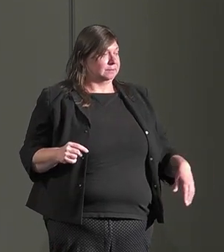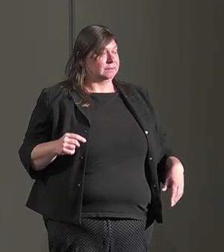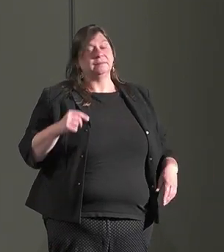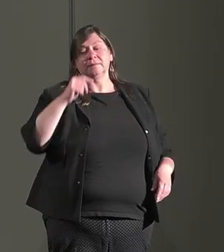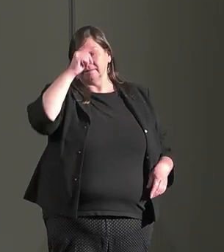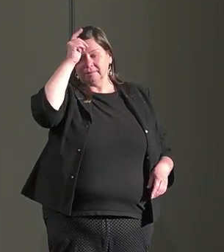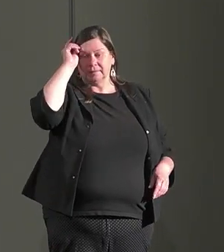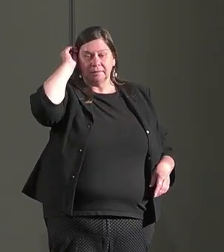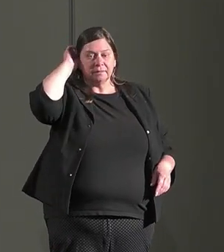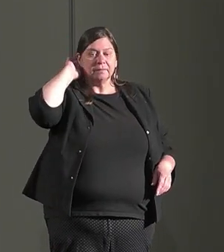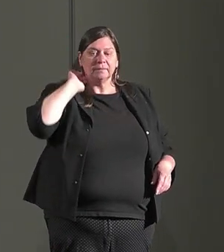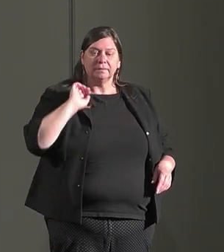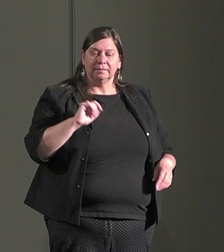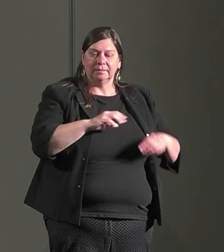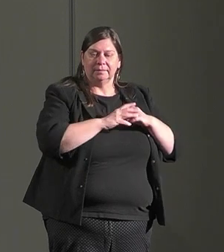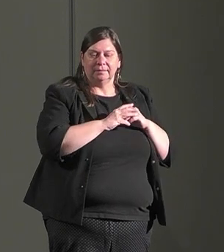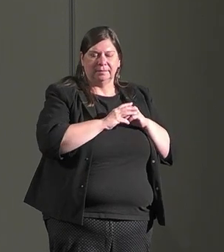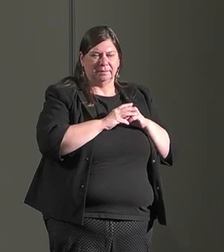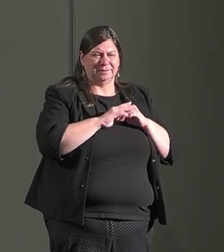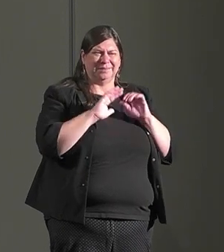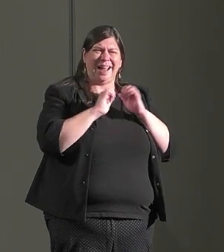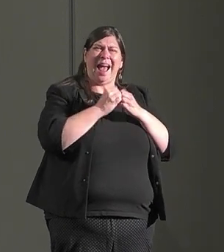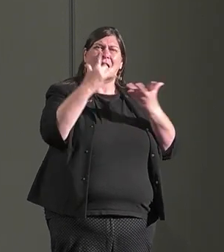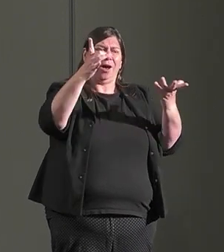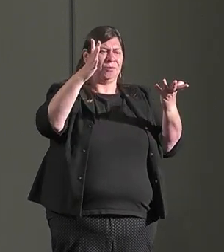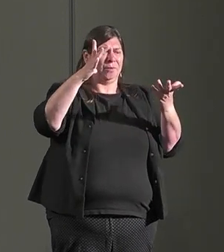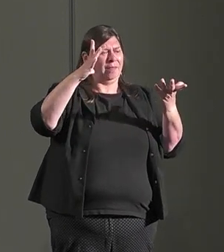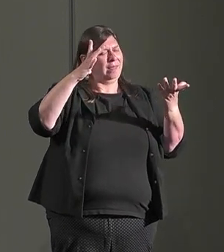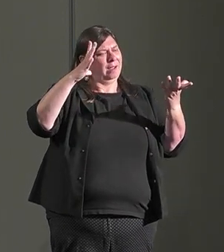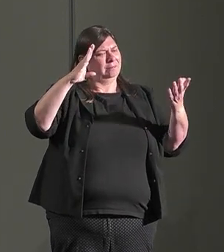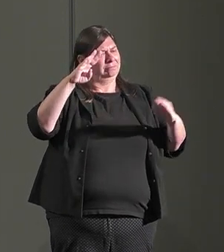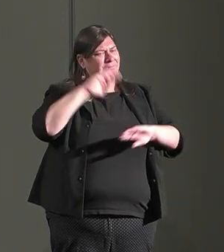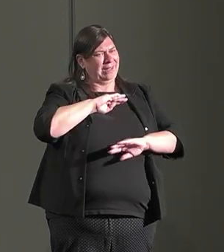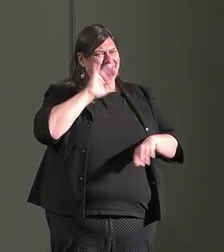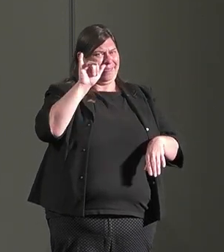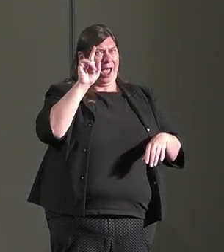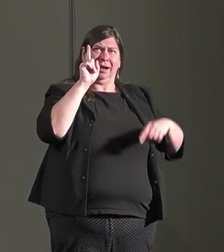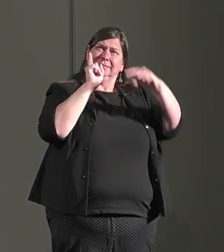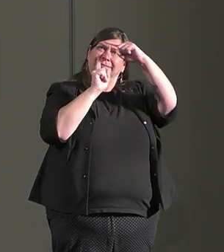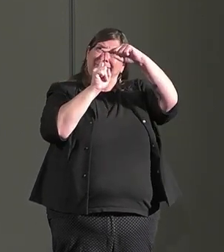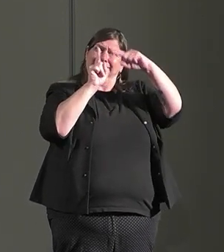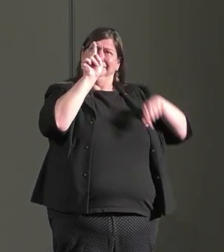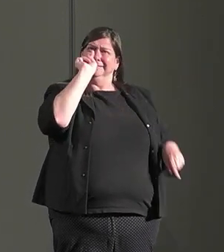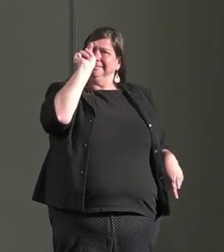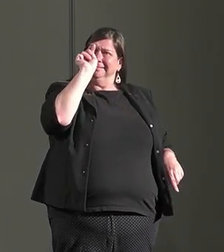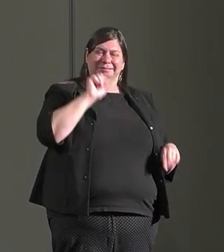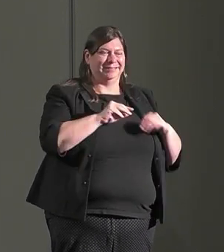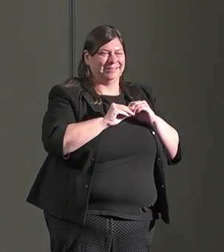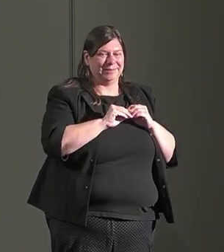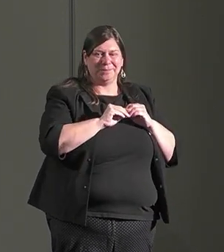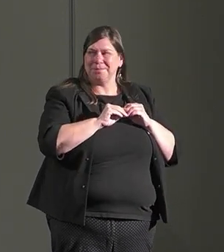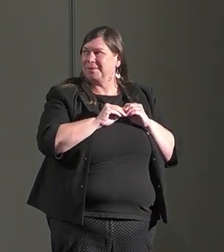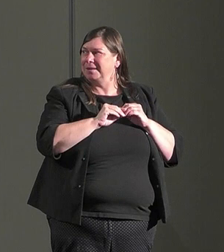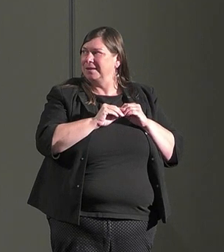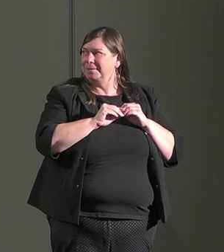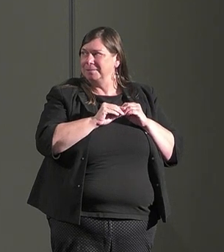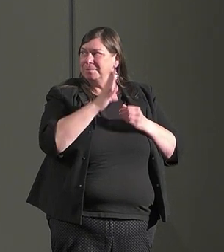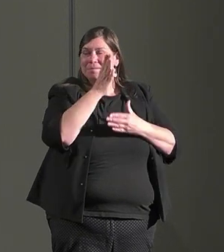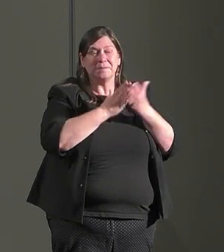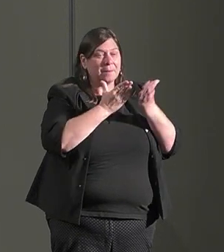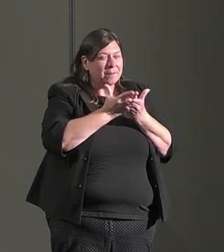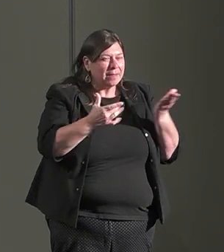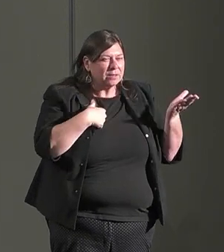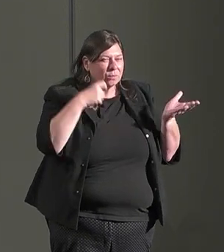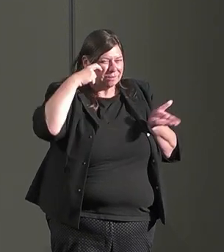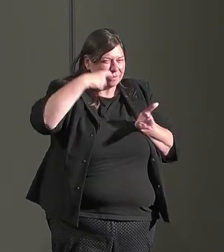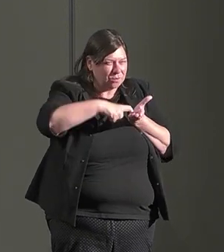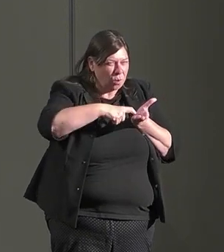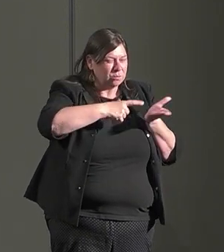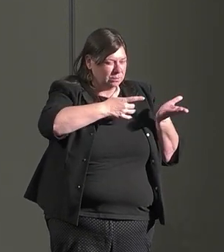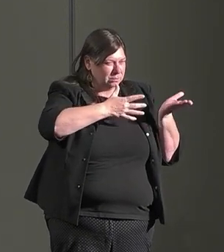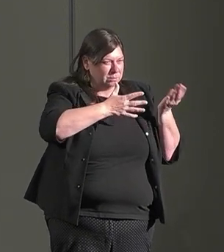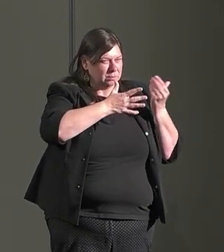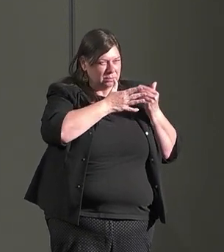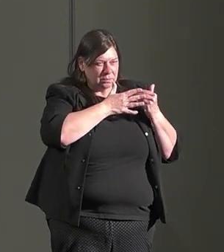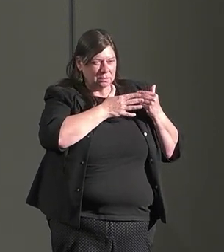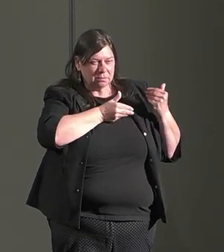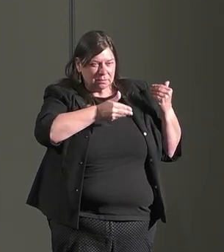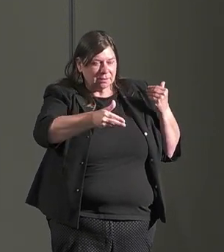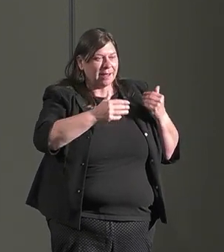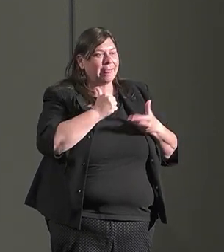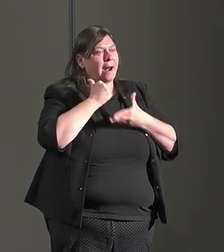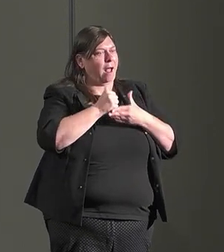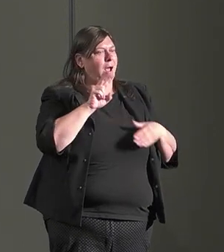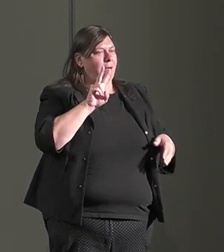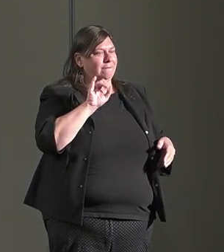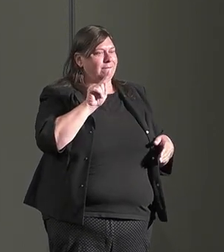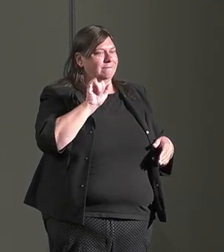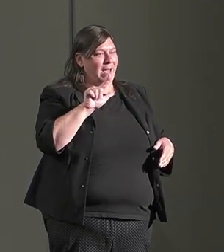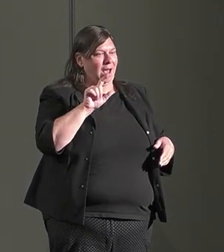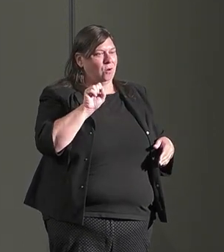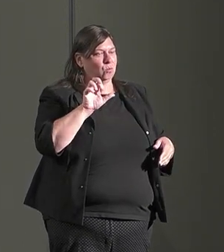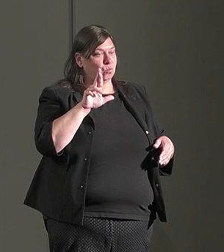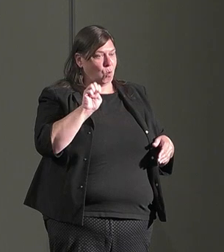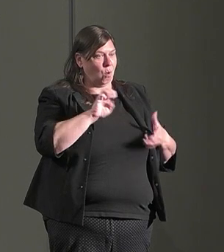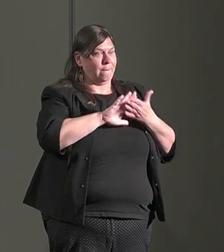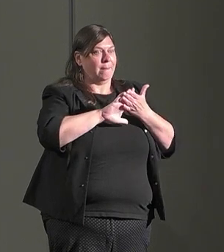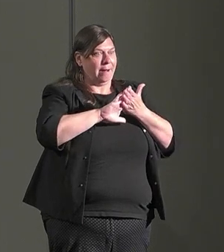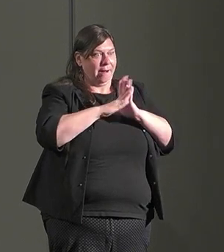So how how do they achieve this? Some things we notice that help VitalSource get to this almost